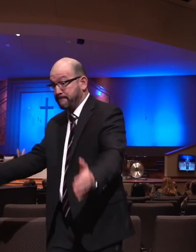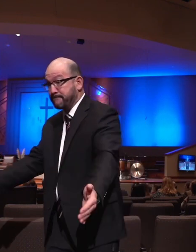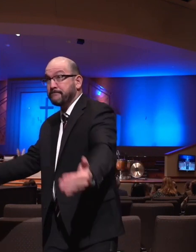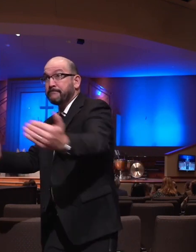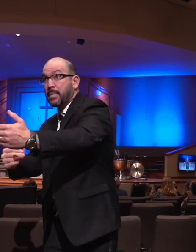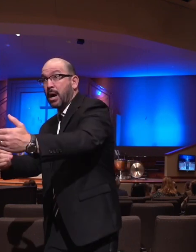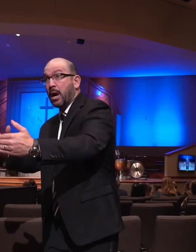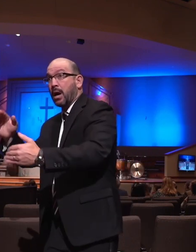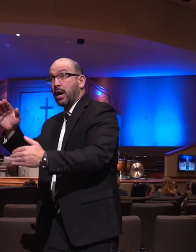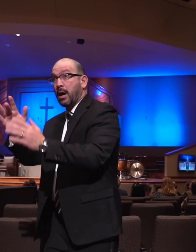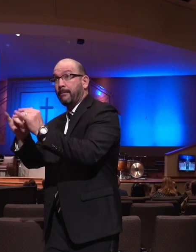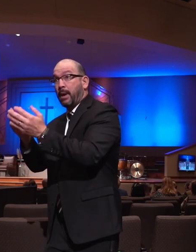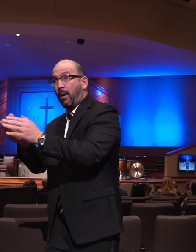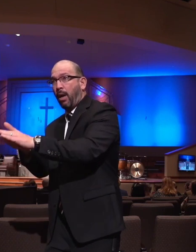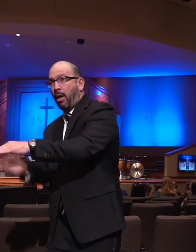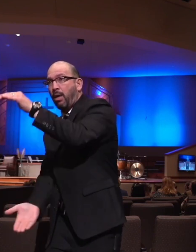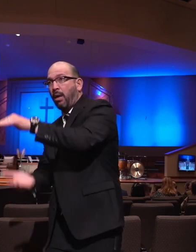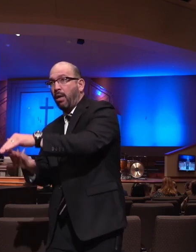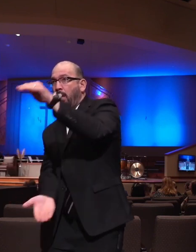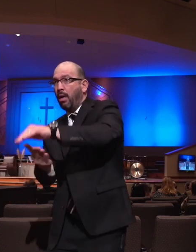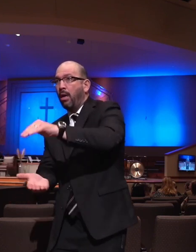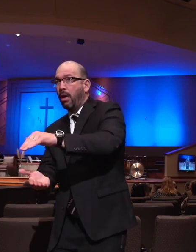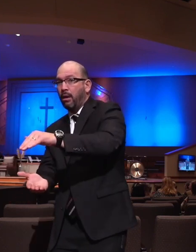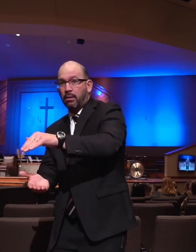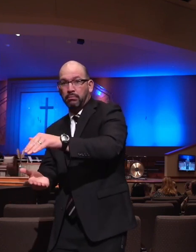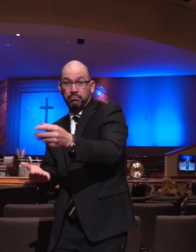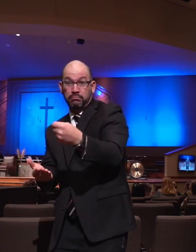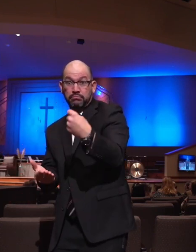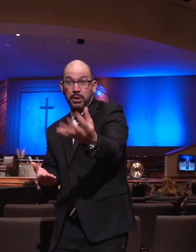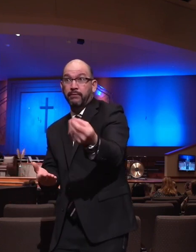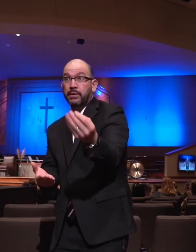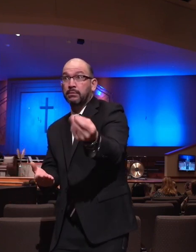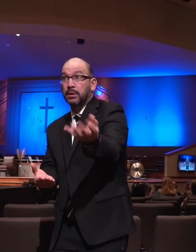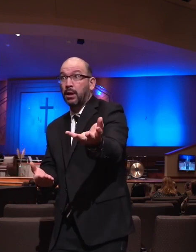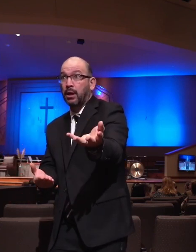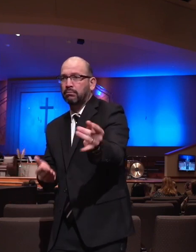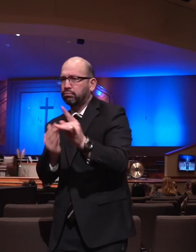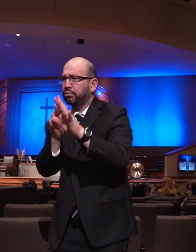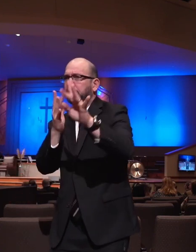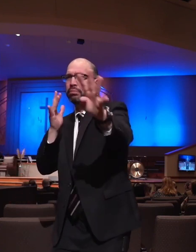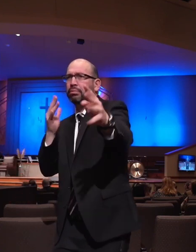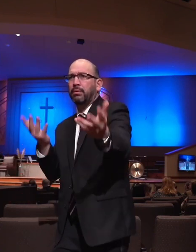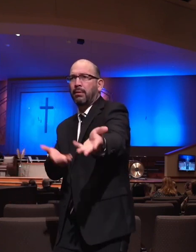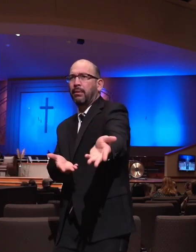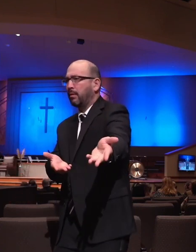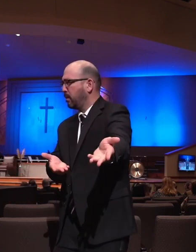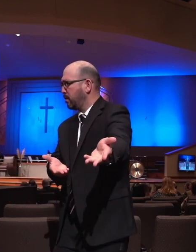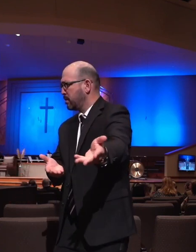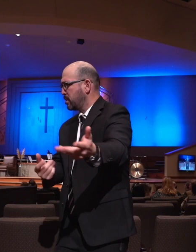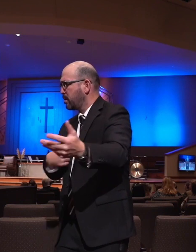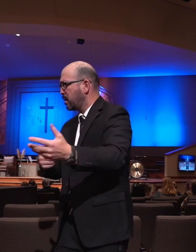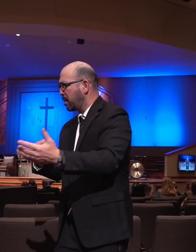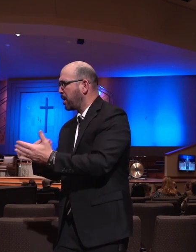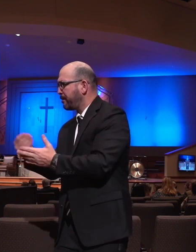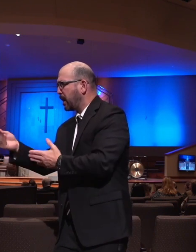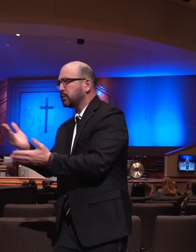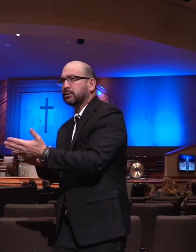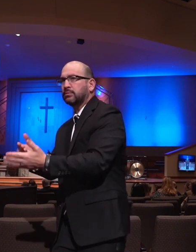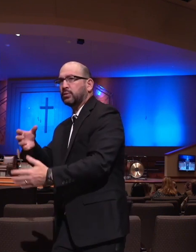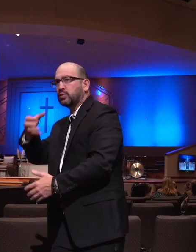and they're all lined up let's give them Bibles and I said yeah and I'll get like a Capri Sun or something like that well Capri Suns were too